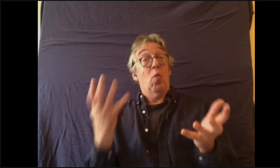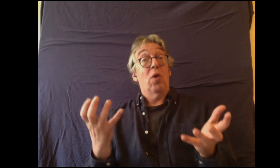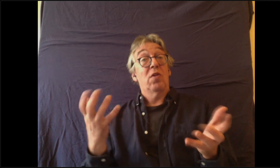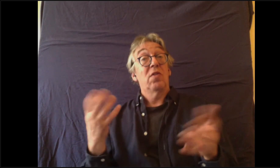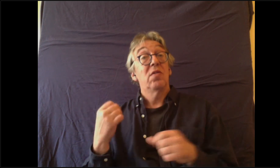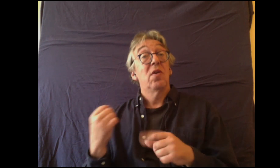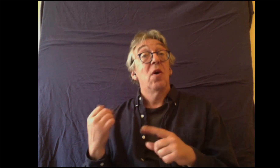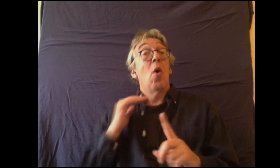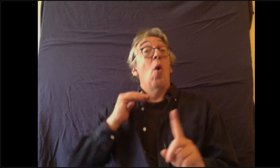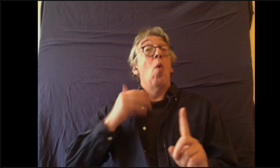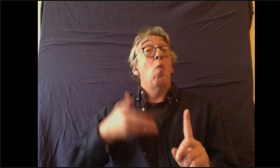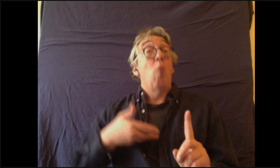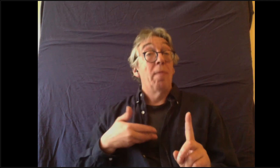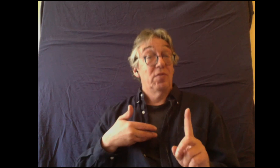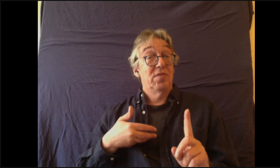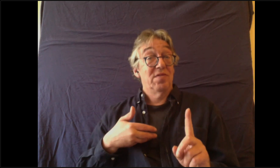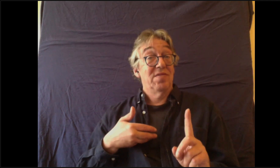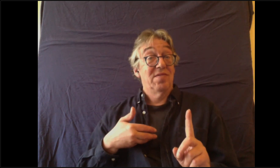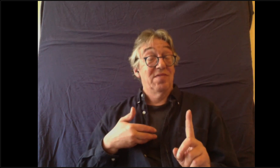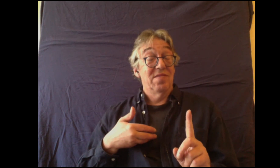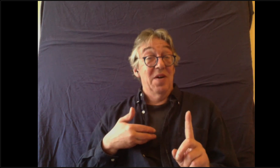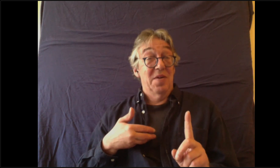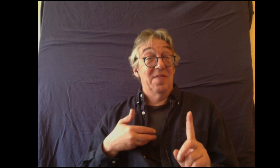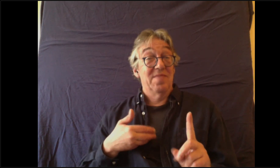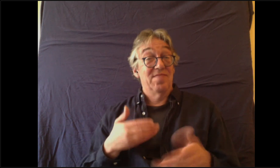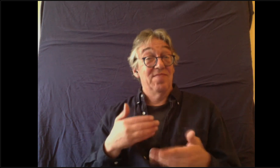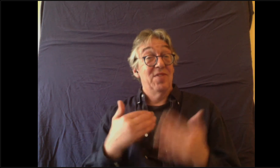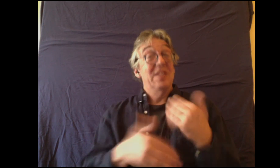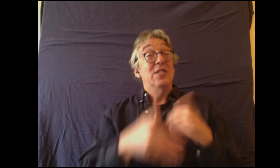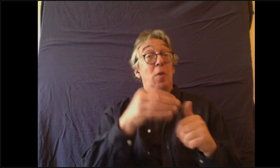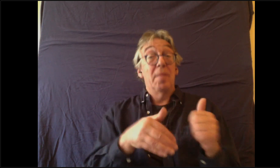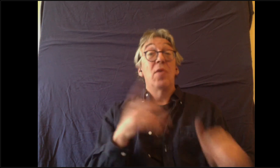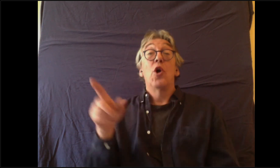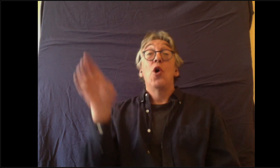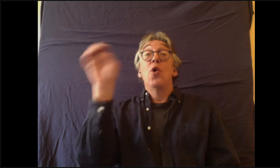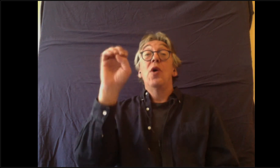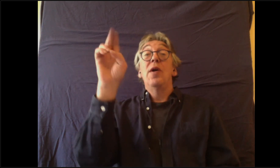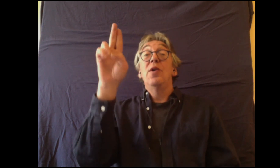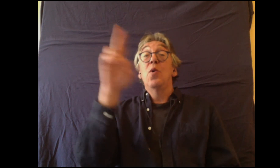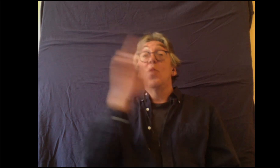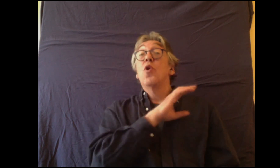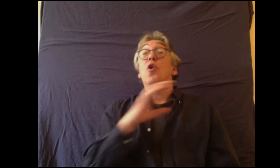but the European Women's lobby is the strongest interlocutor of the EU.